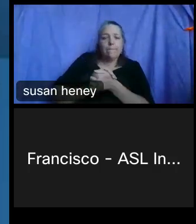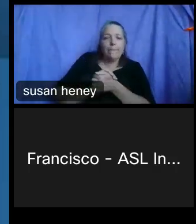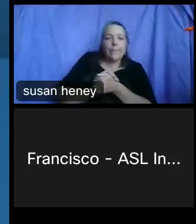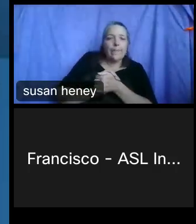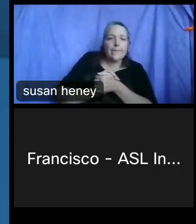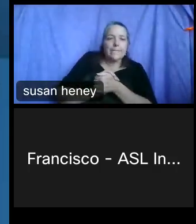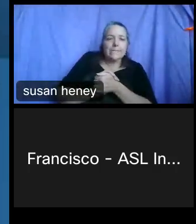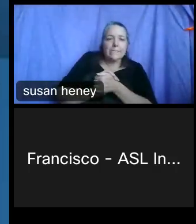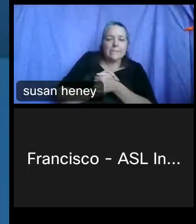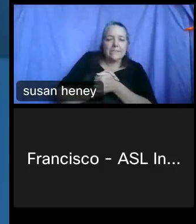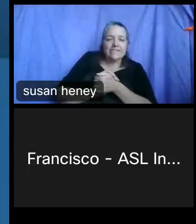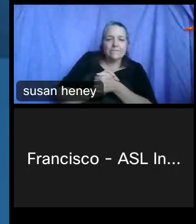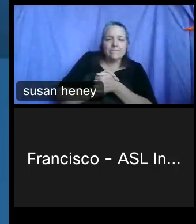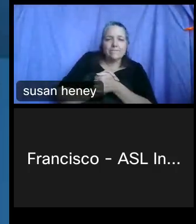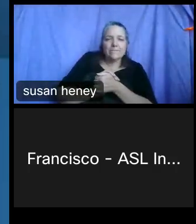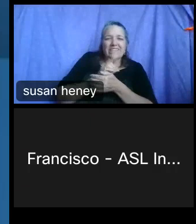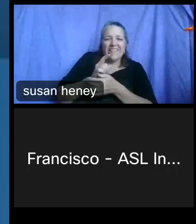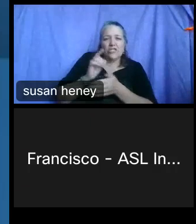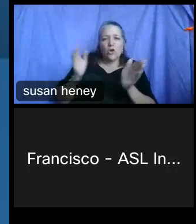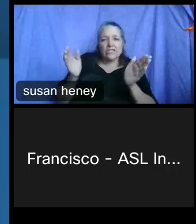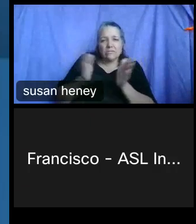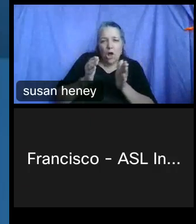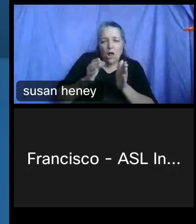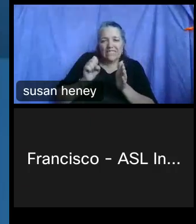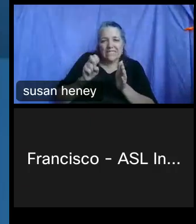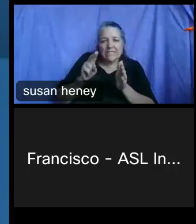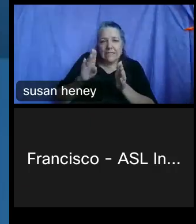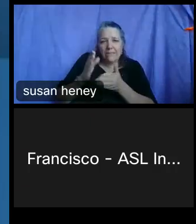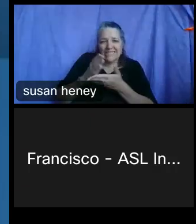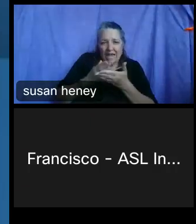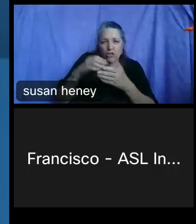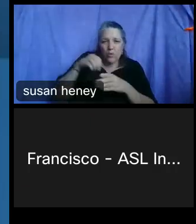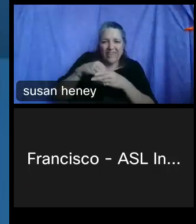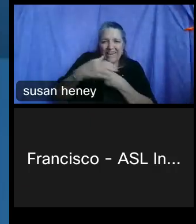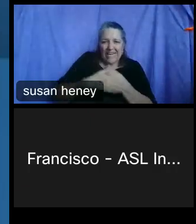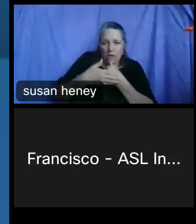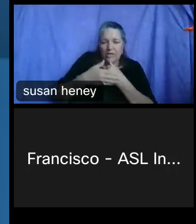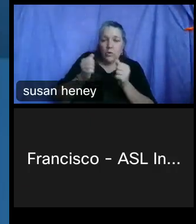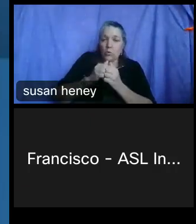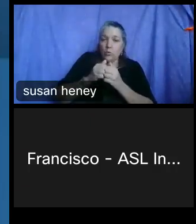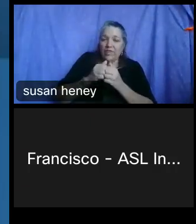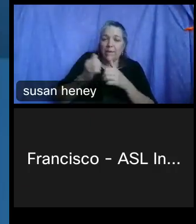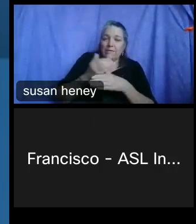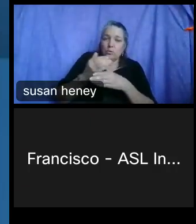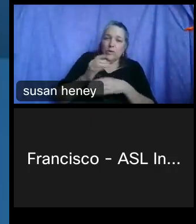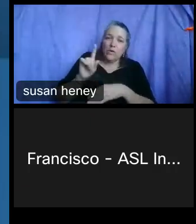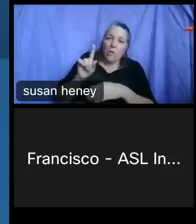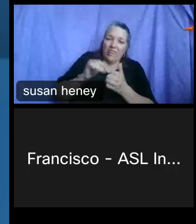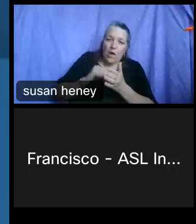are small statistical subdivisions within a county with populations of 1,200 to 8,000 people and from